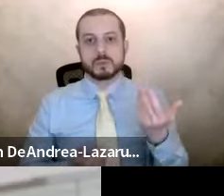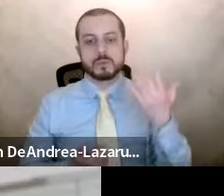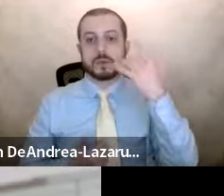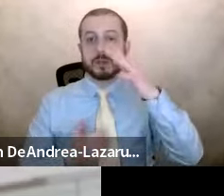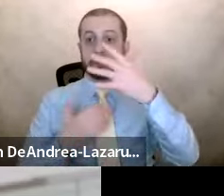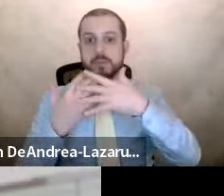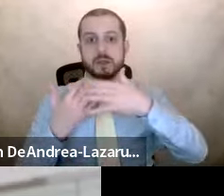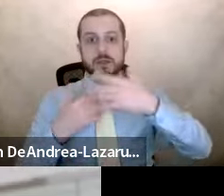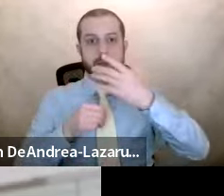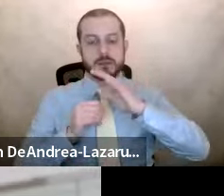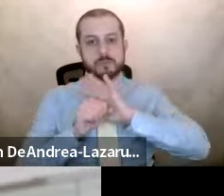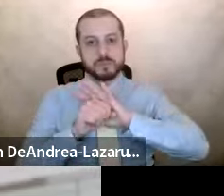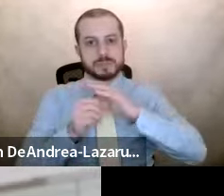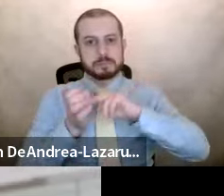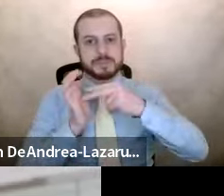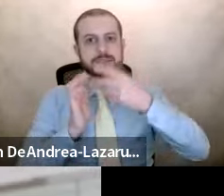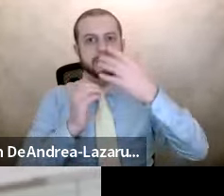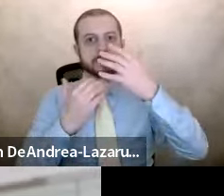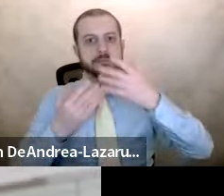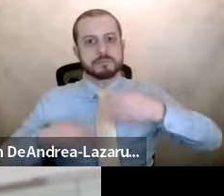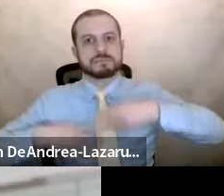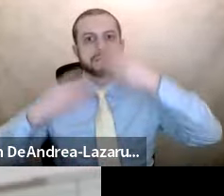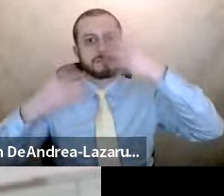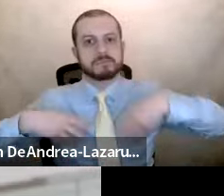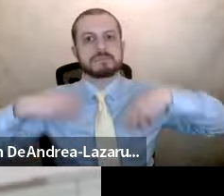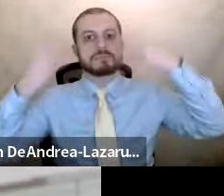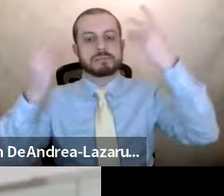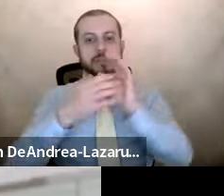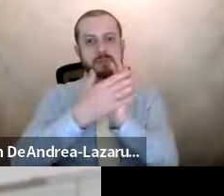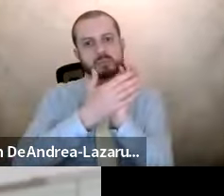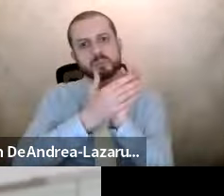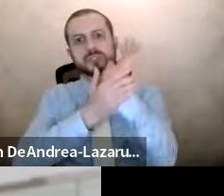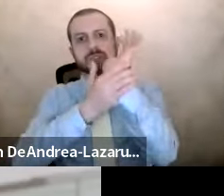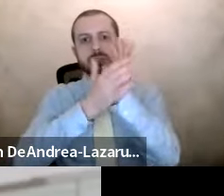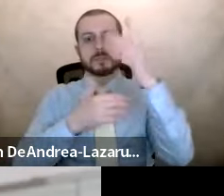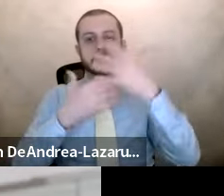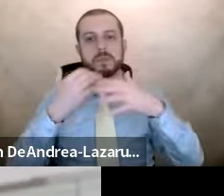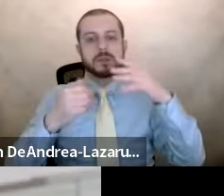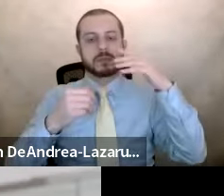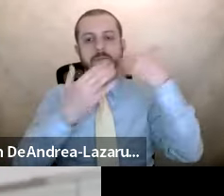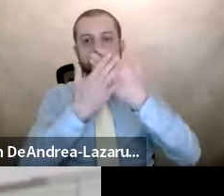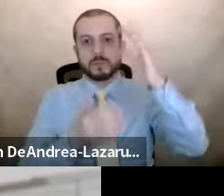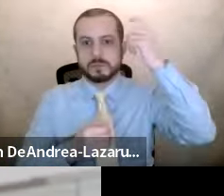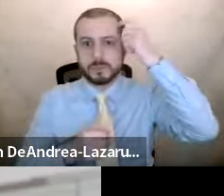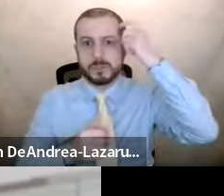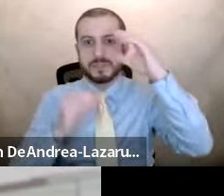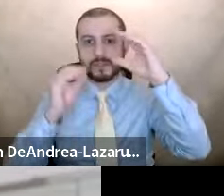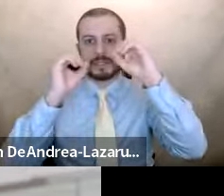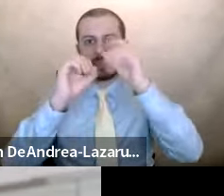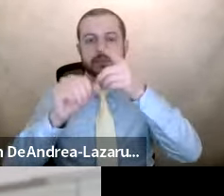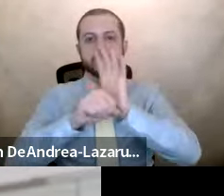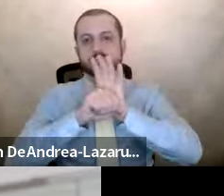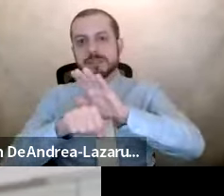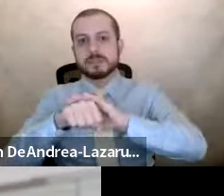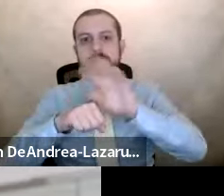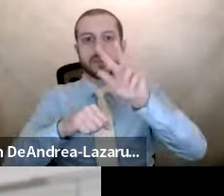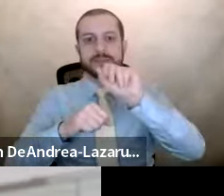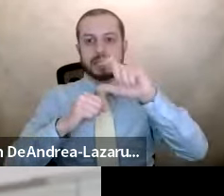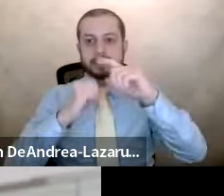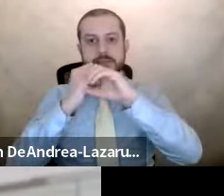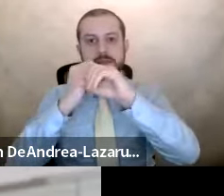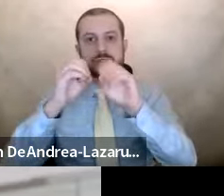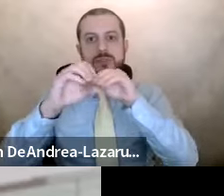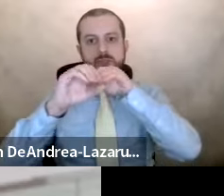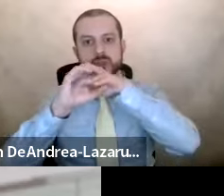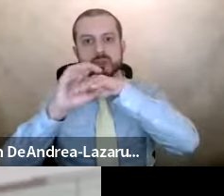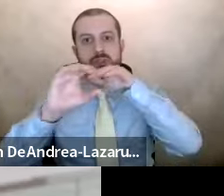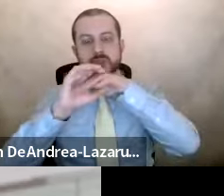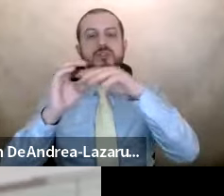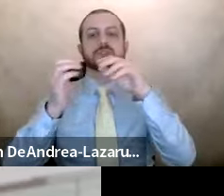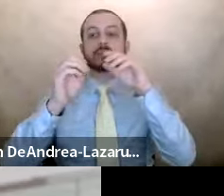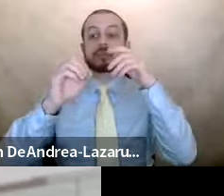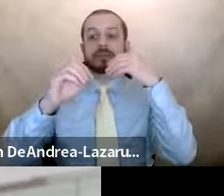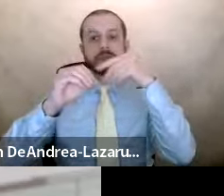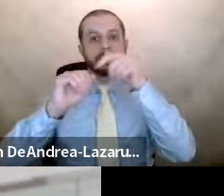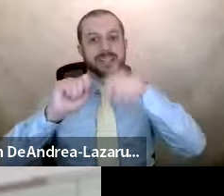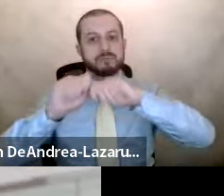and that you talk to your healthcare provider about ways to quit smoking. Because it is really important in lowering risk of stroke.